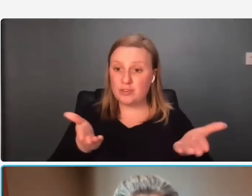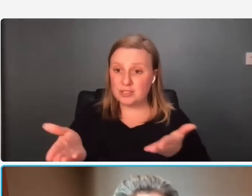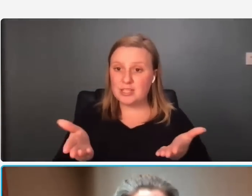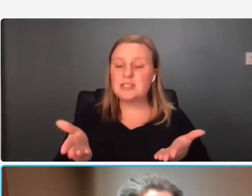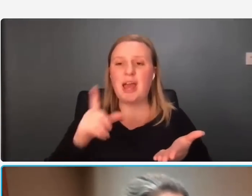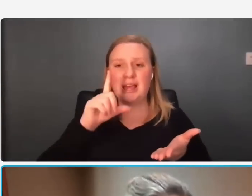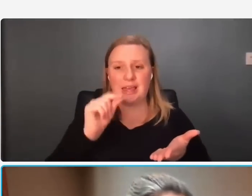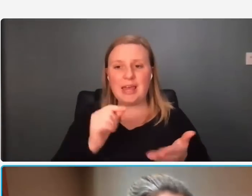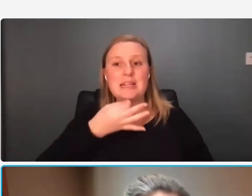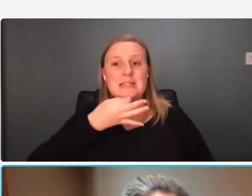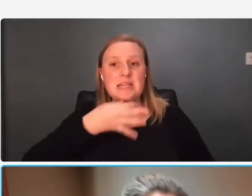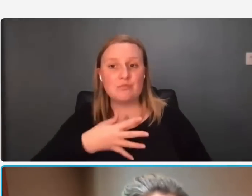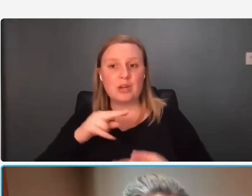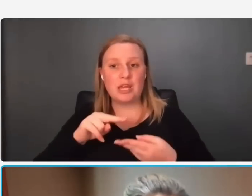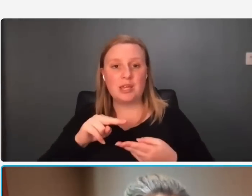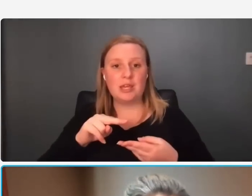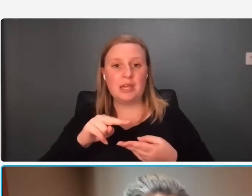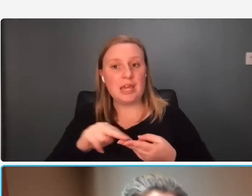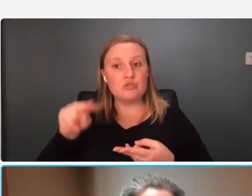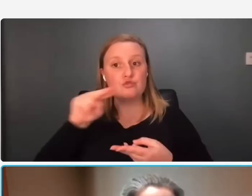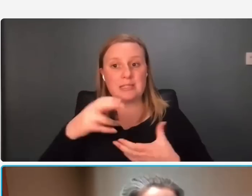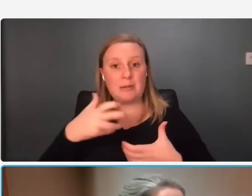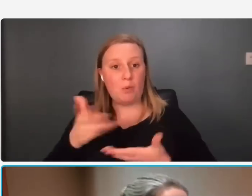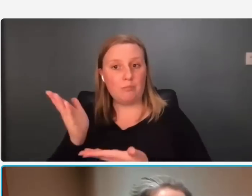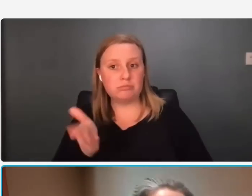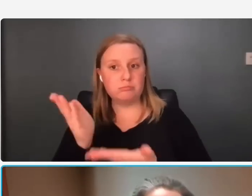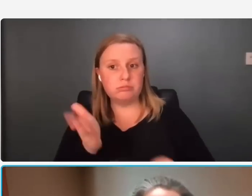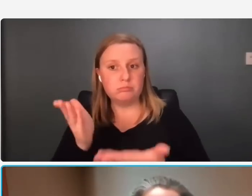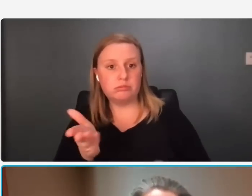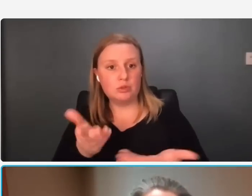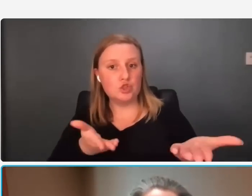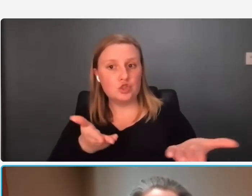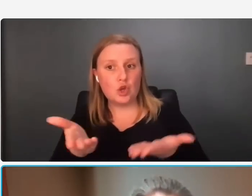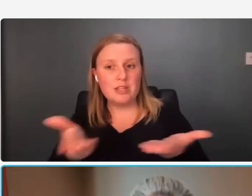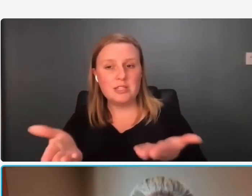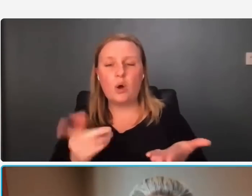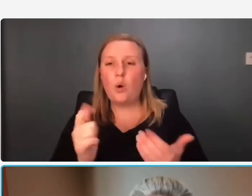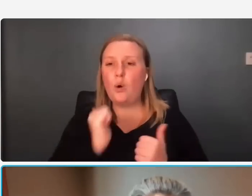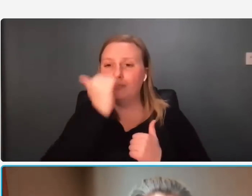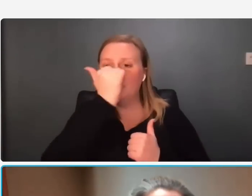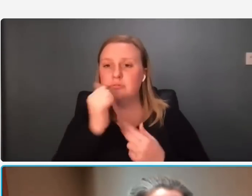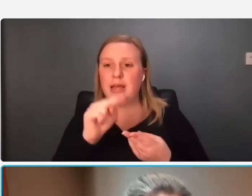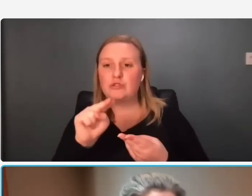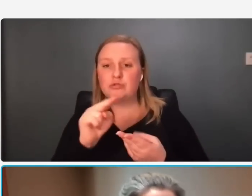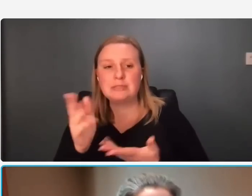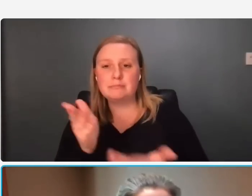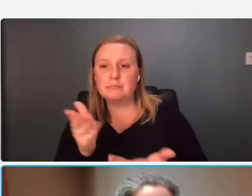clients without the need for reassessment and when a client's needs change significantly at that point